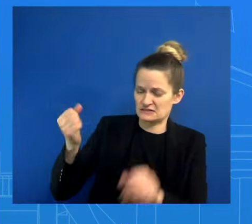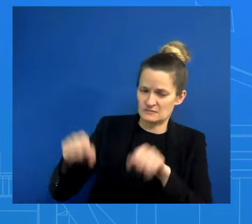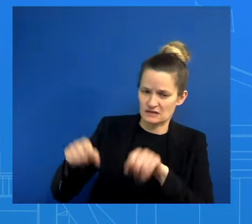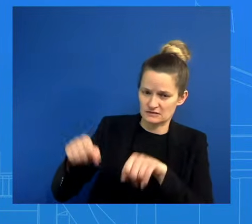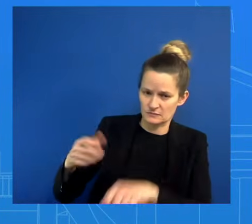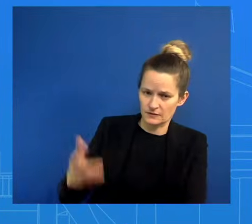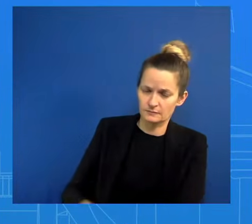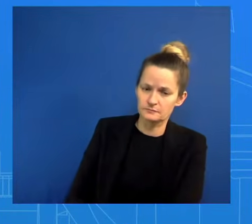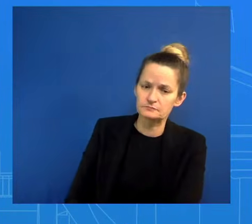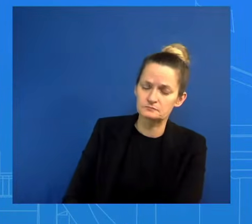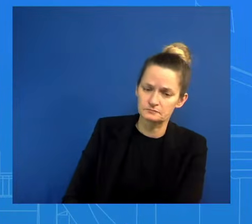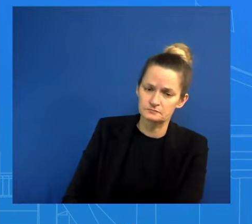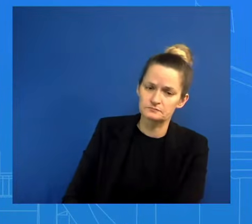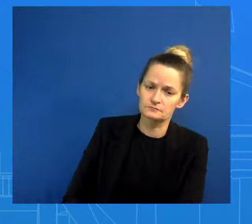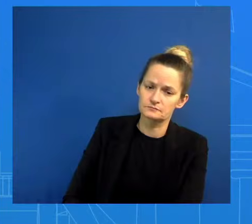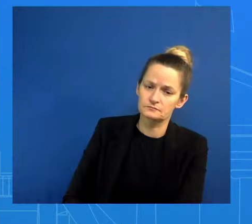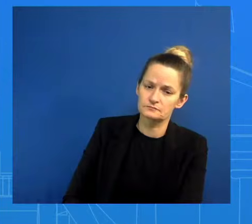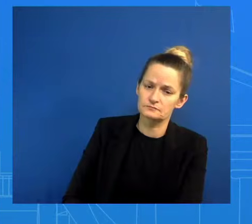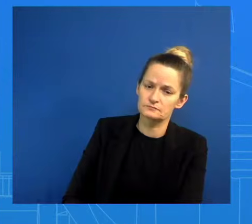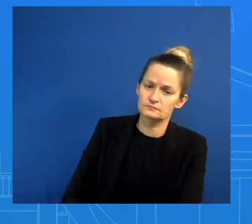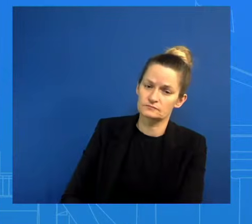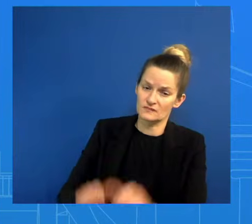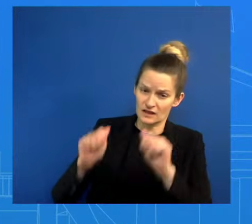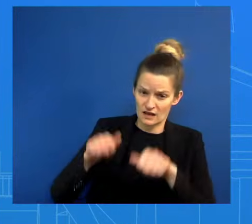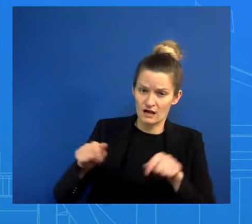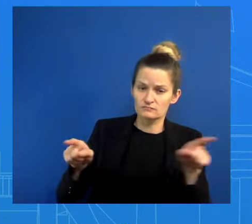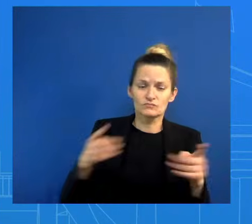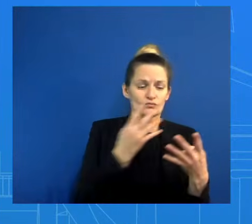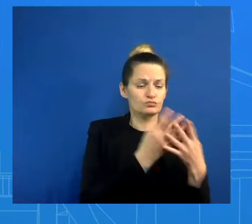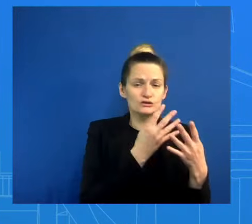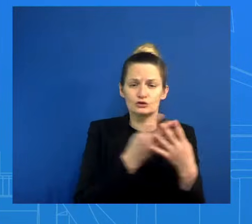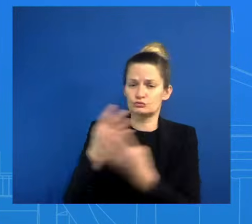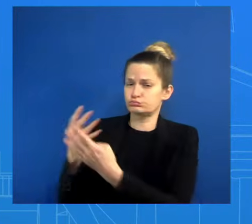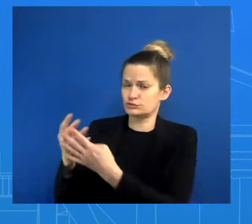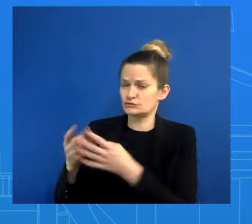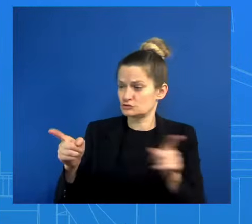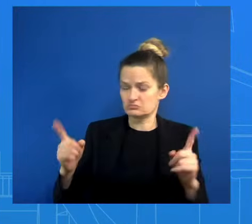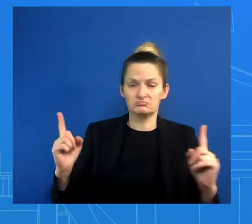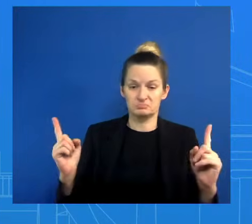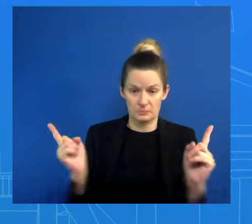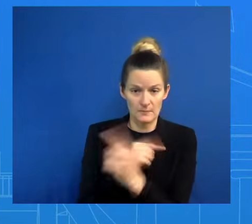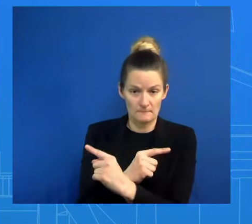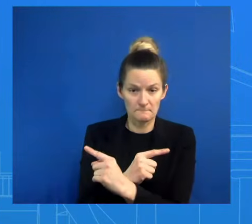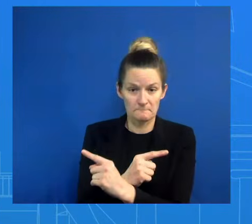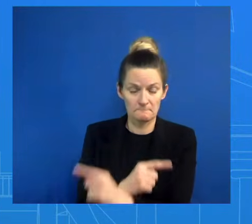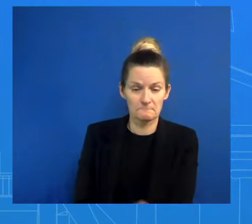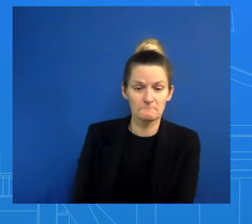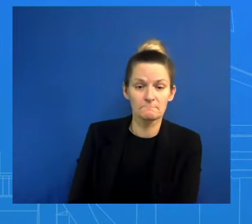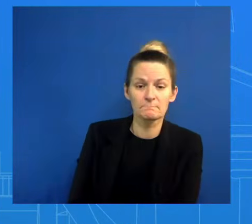is the best way for the American people, who may just be turning into this issue based on what happened with Brittney Griner,